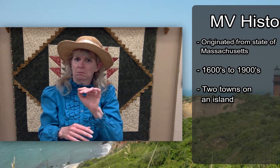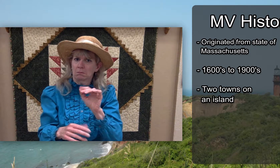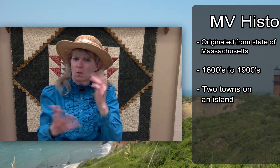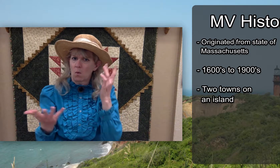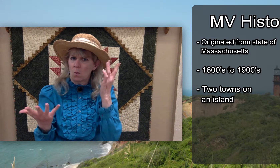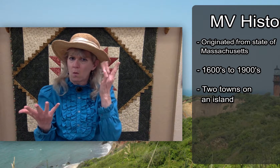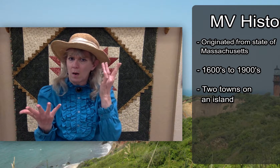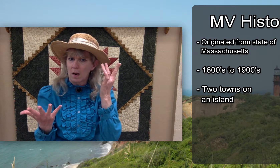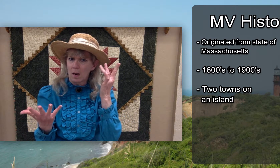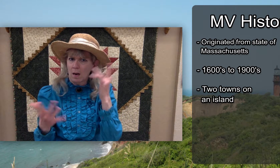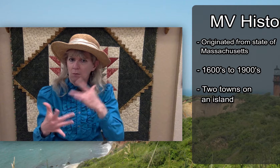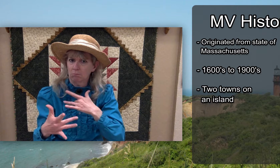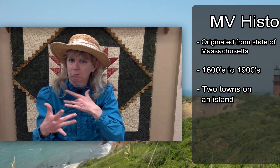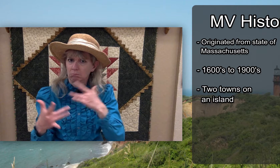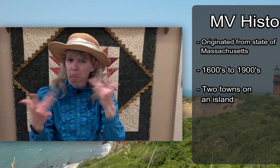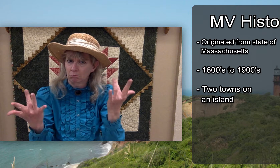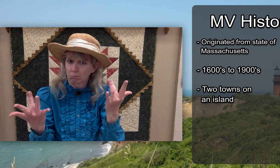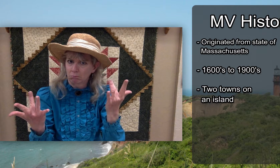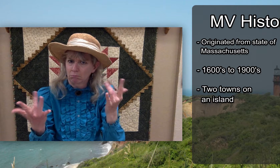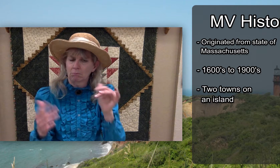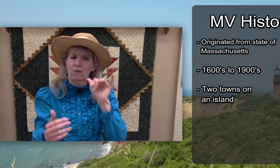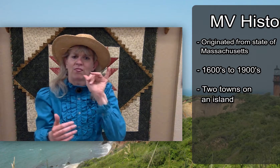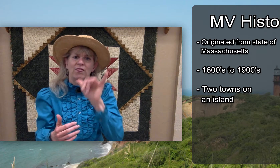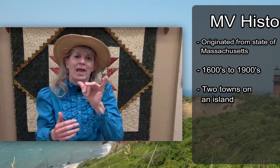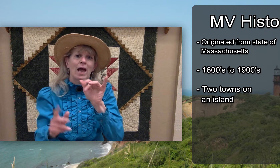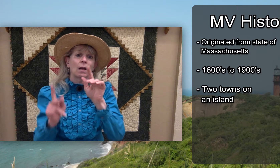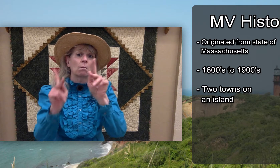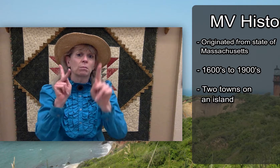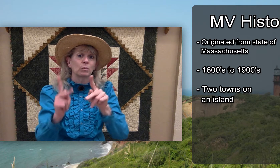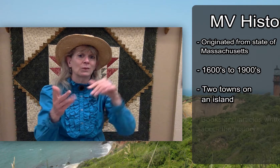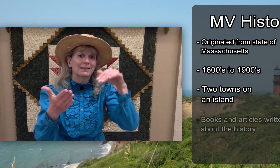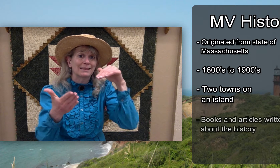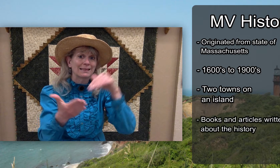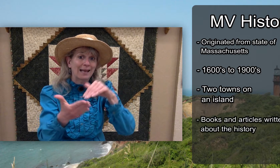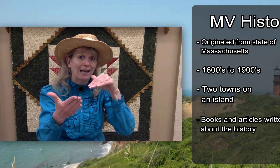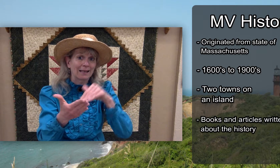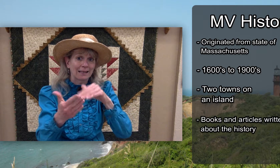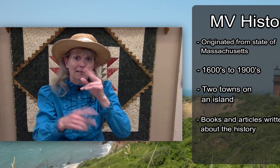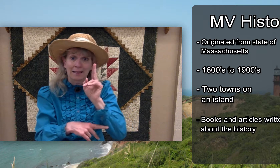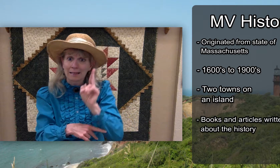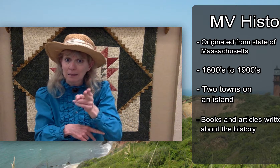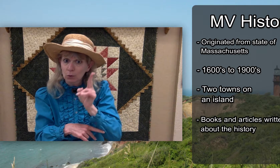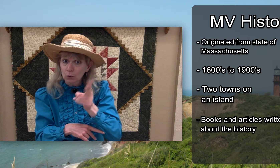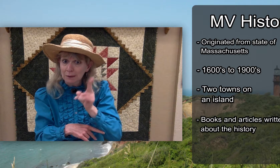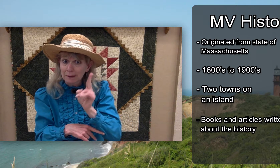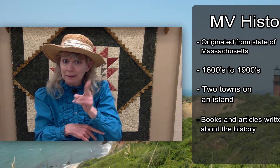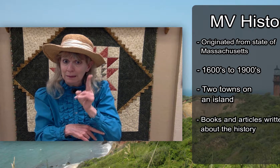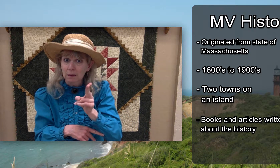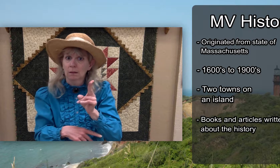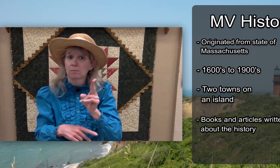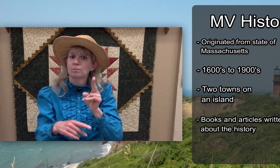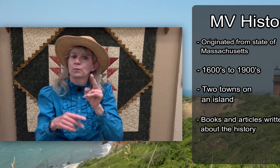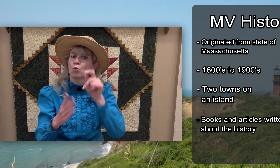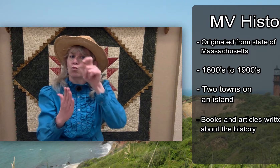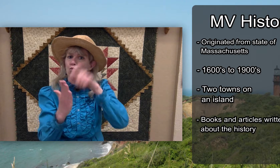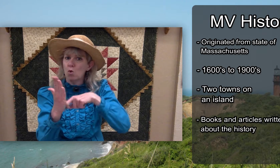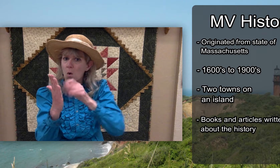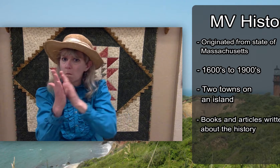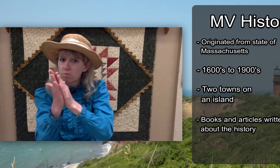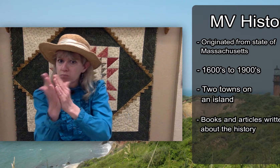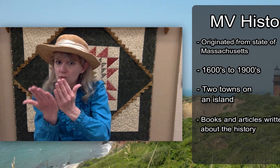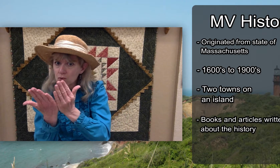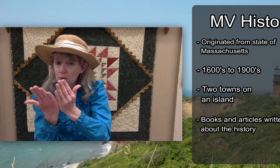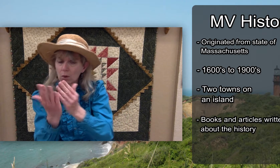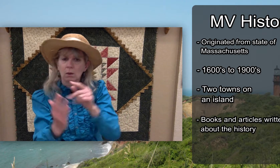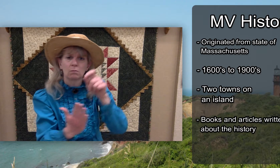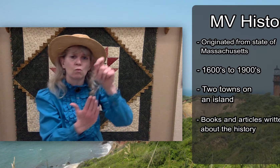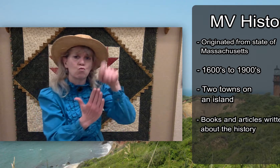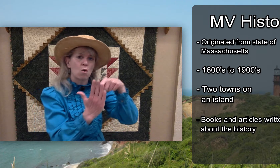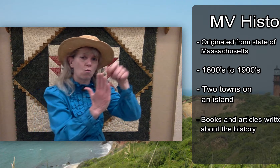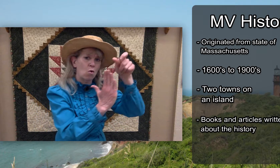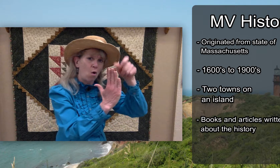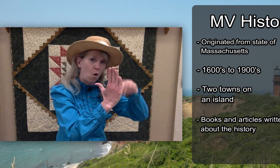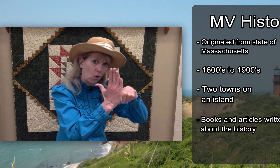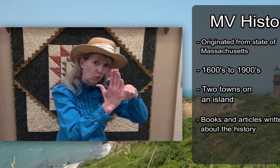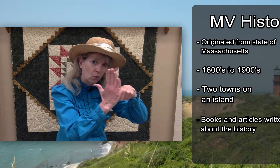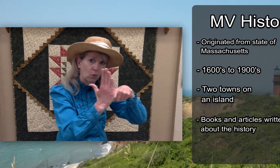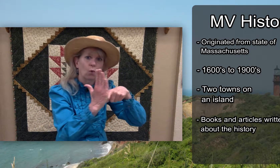People wondered why this happened, so they studied the history and wrote books and articles.